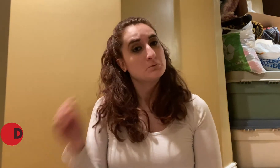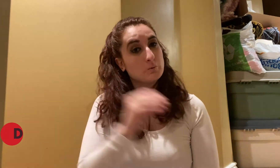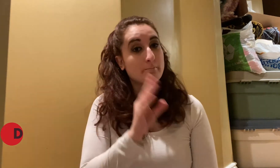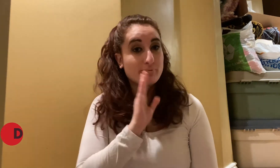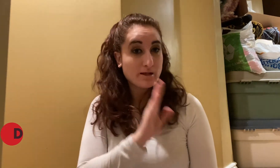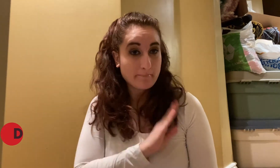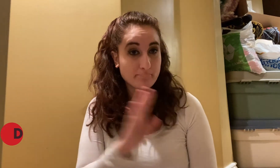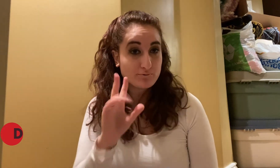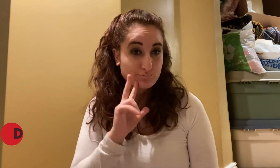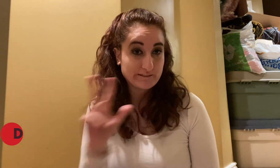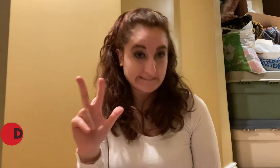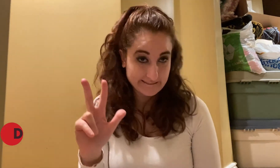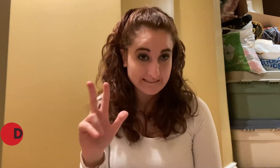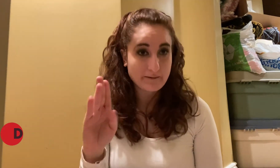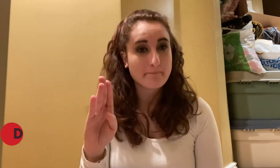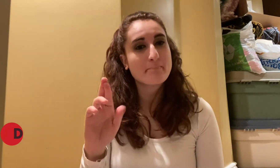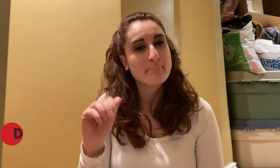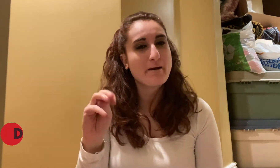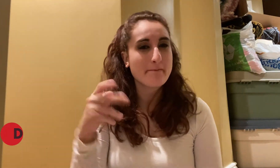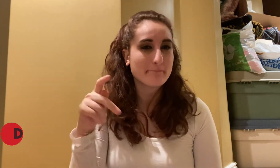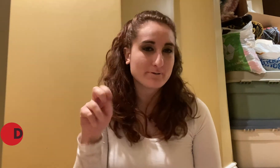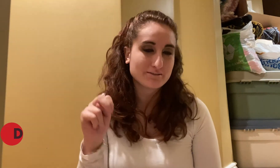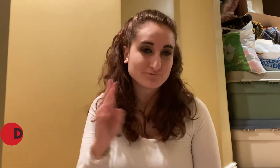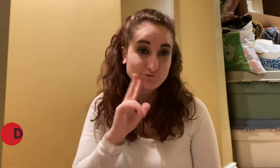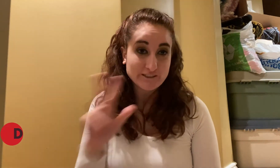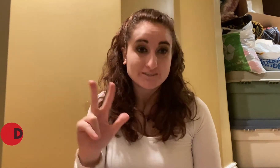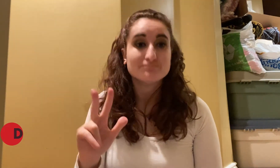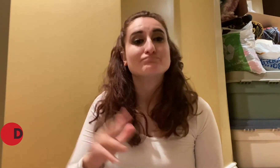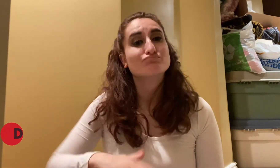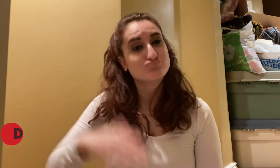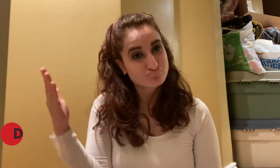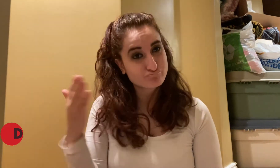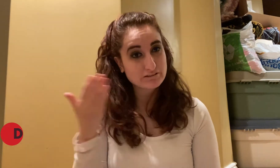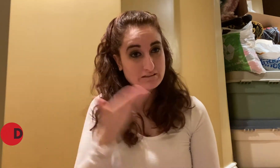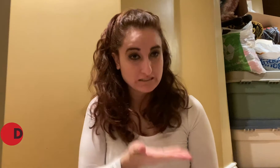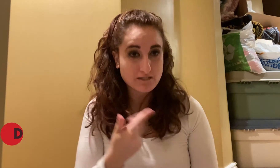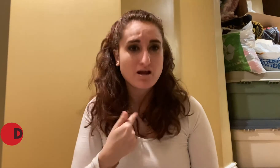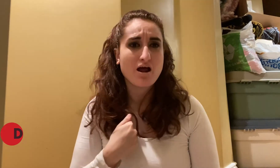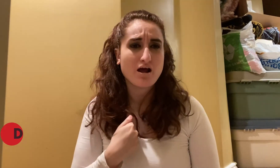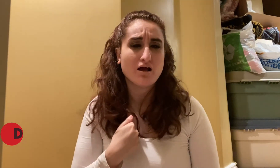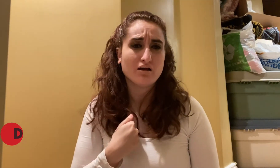then I moved to Brampton when I was 3 where I grew up.